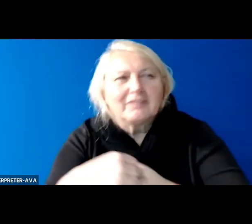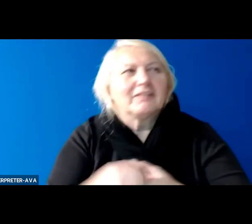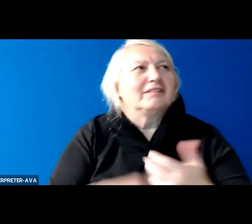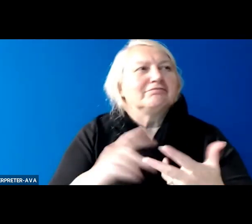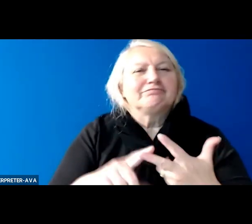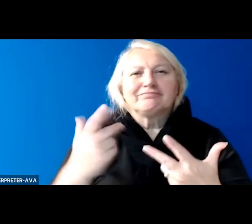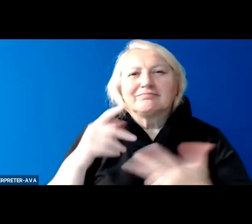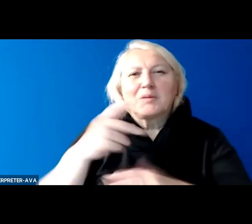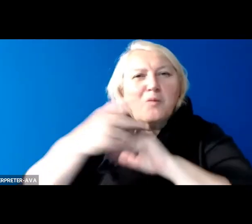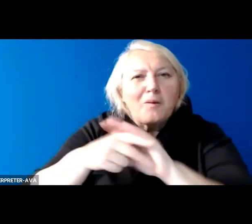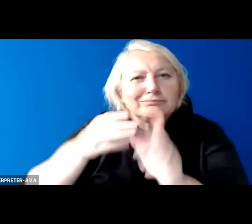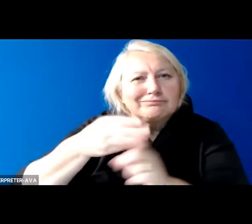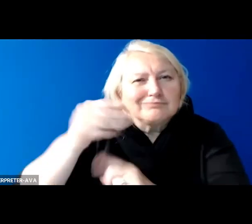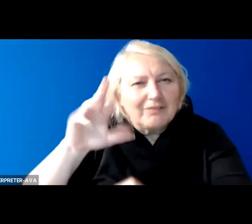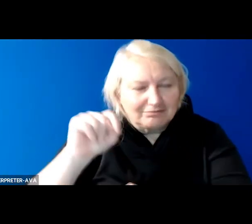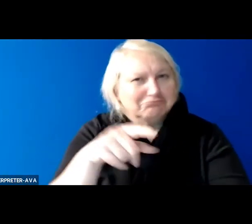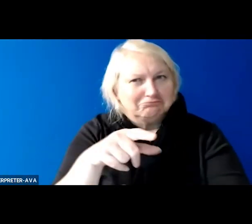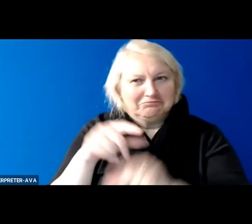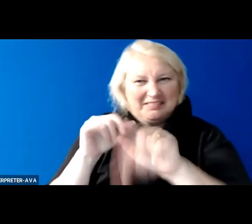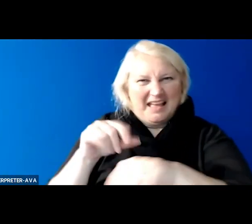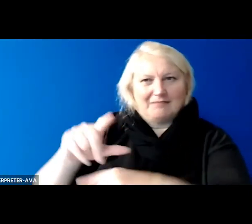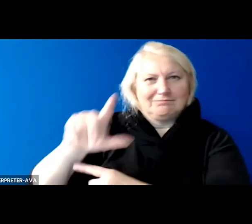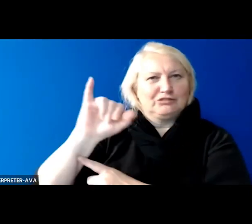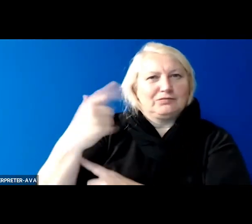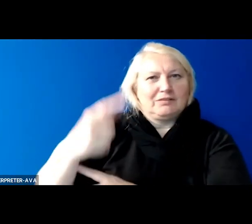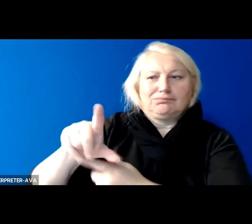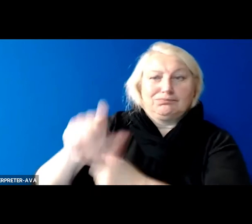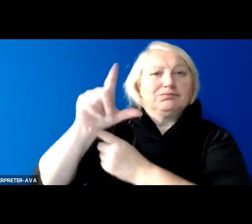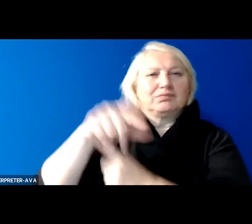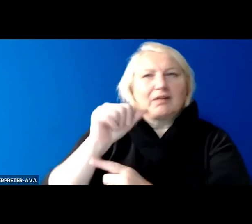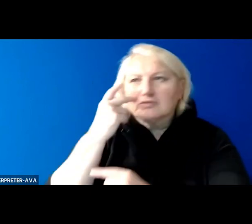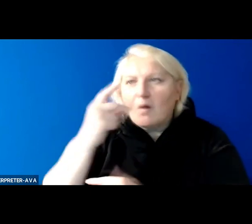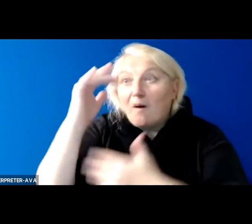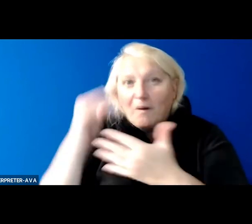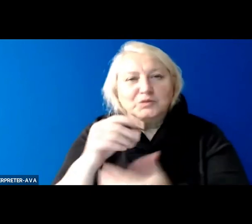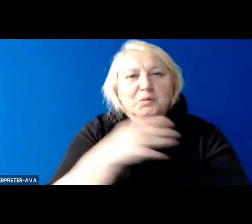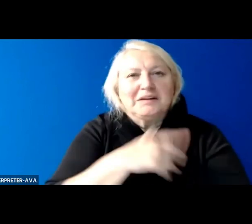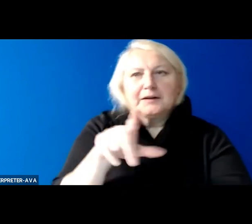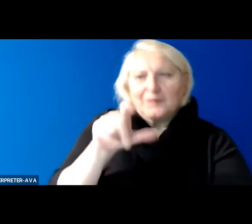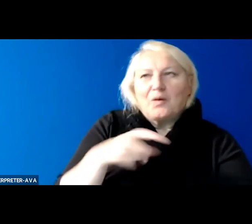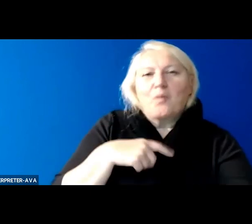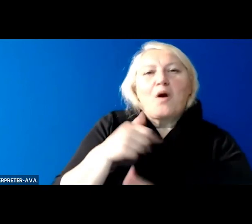Feel free to follow us there. And I'd like to thank everyone for being here today and listening